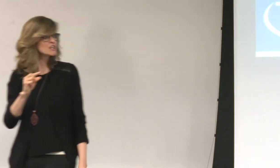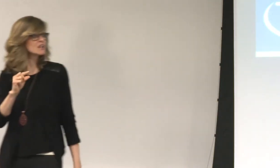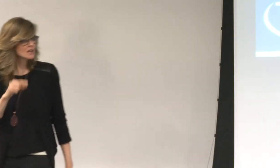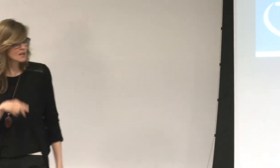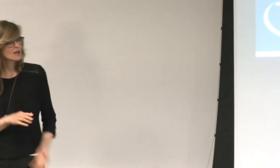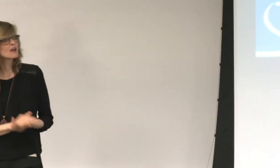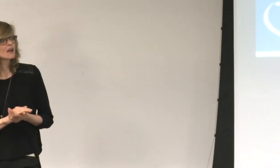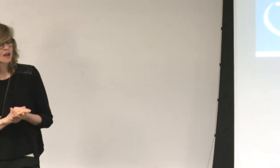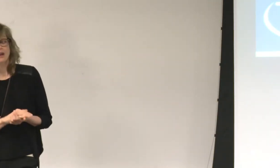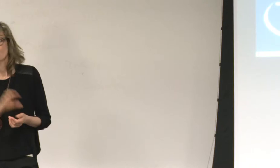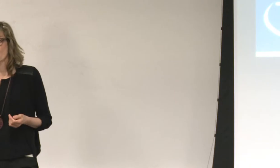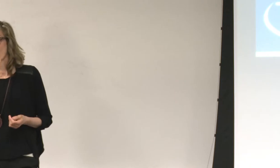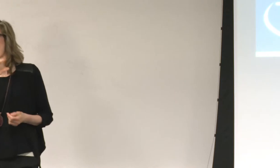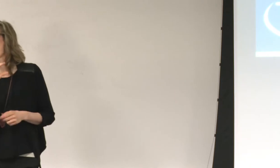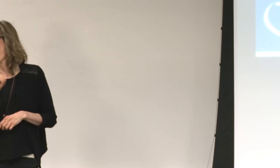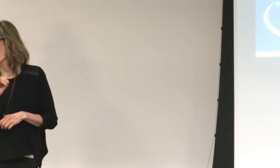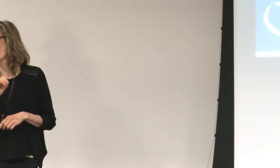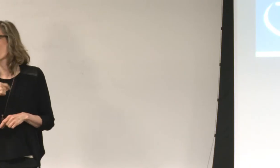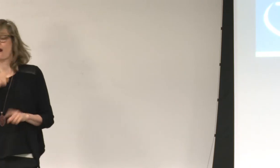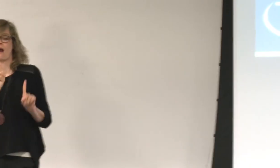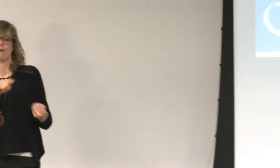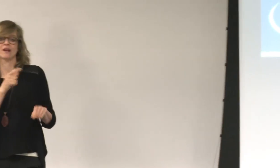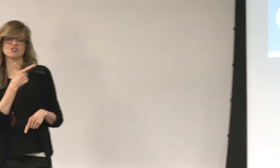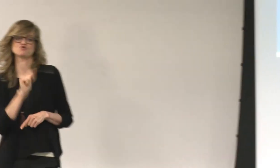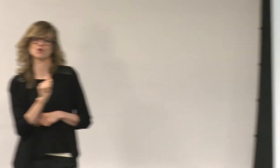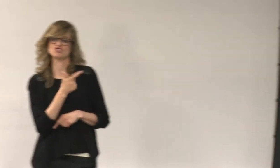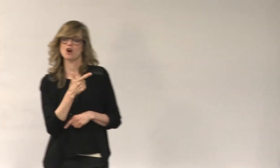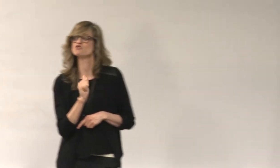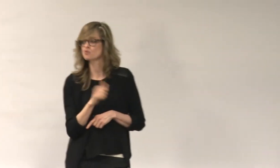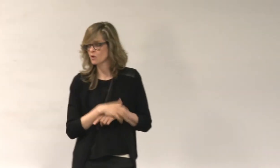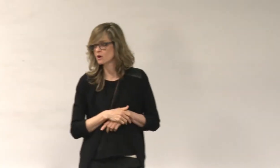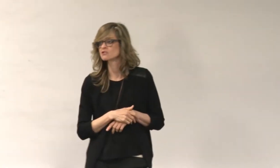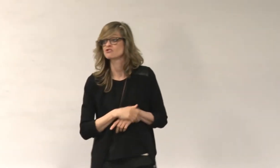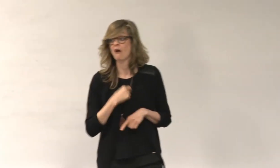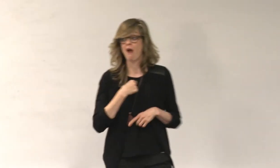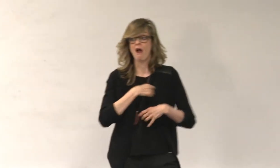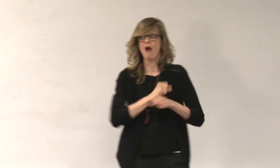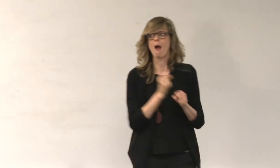I WORKED FOR THEM IN OHIO. I WENT TO GEORGIA.